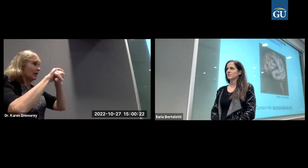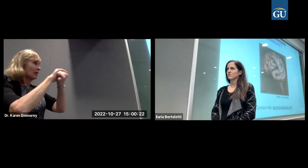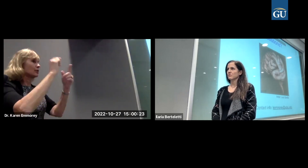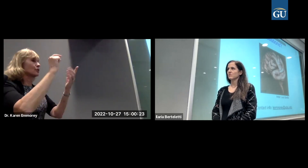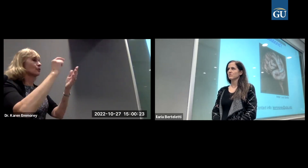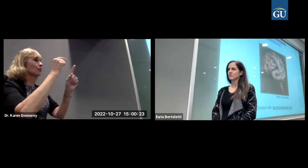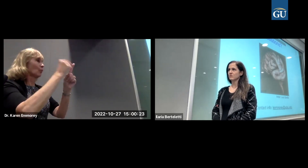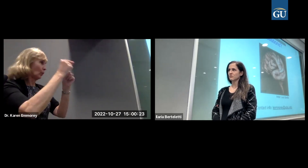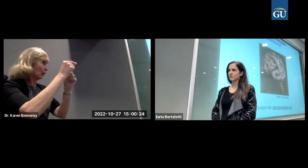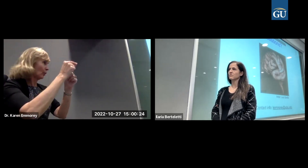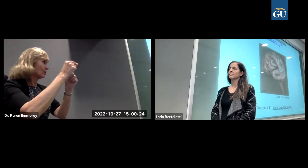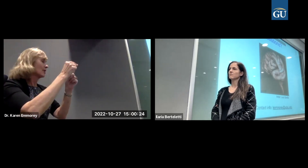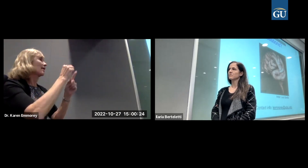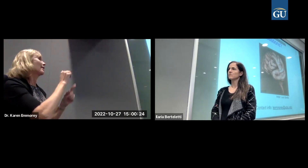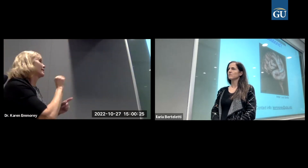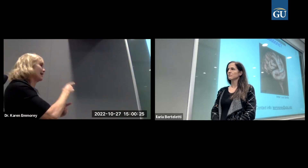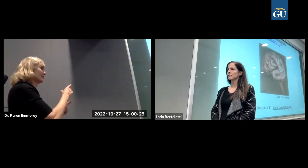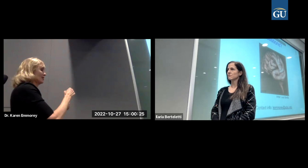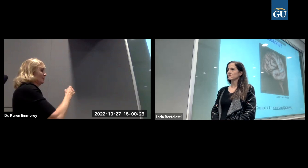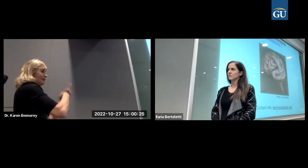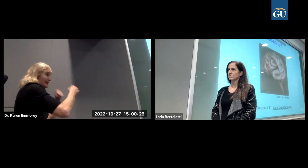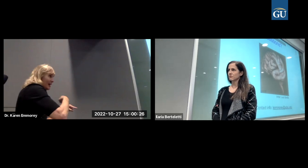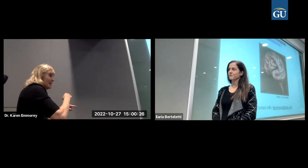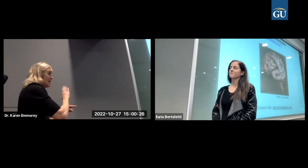The thing that's also interesting should be found